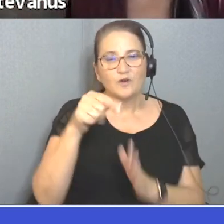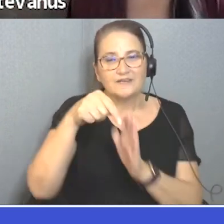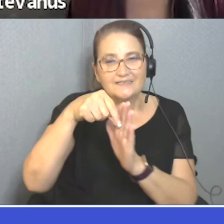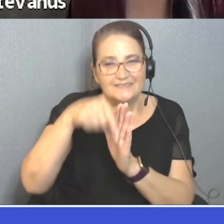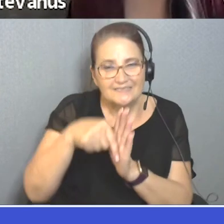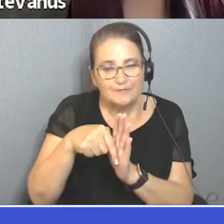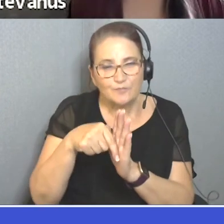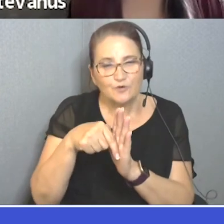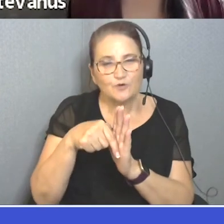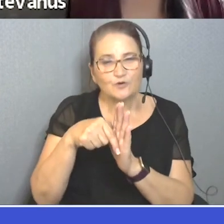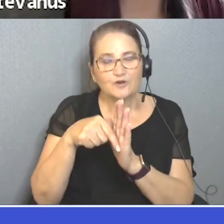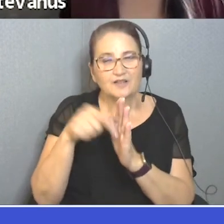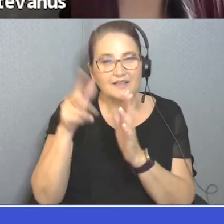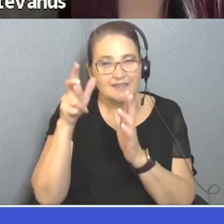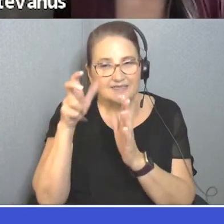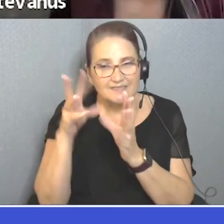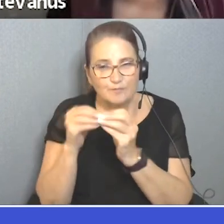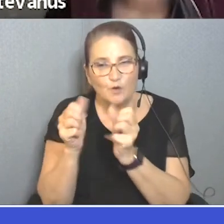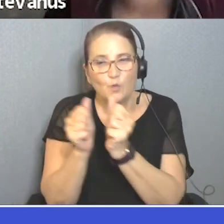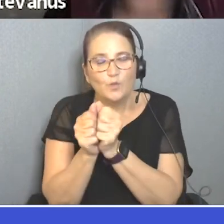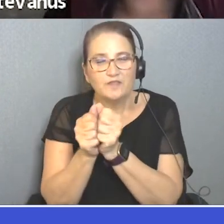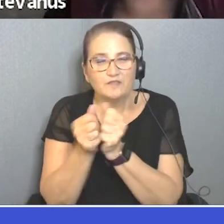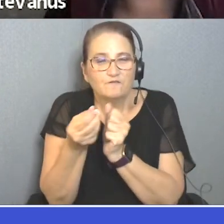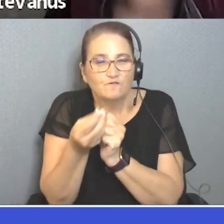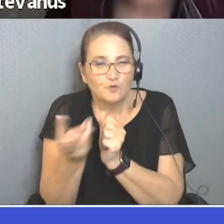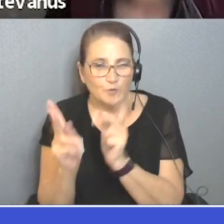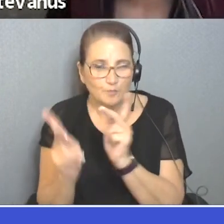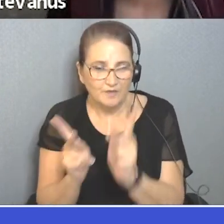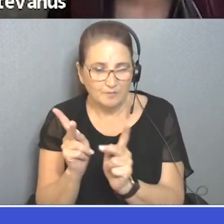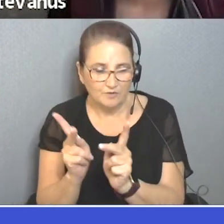versus deeper listening sessions with fewer people?